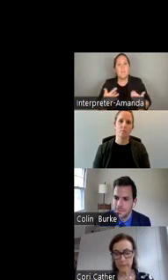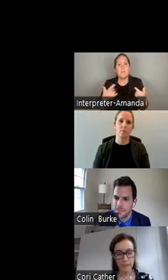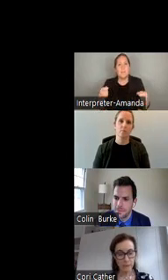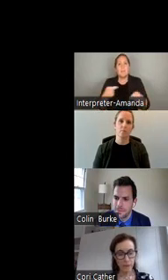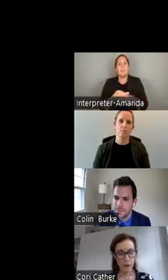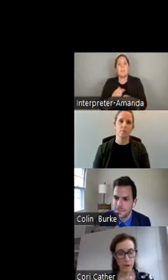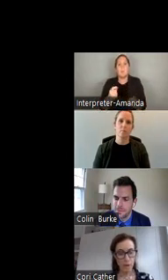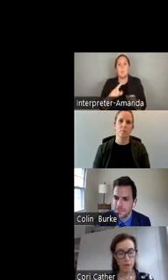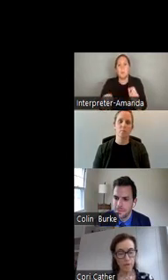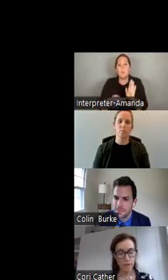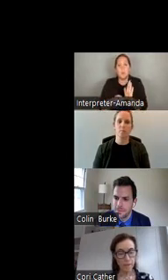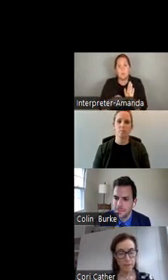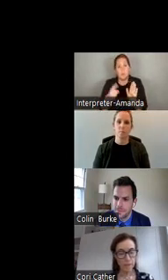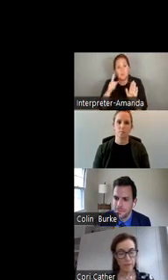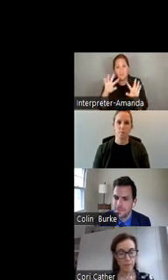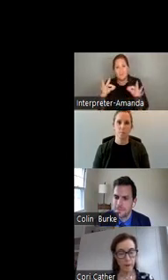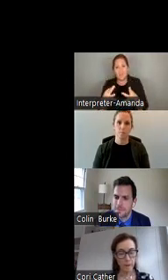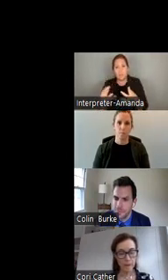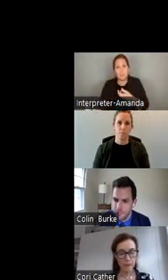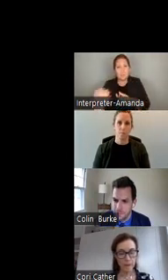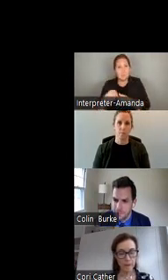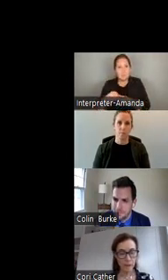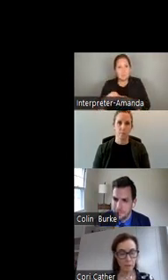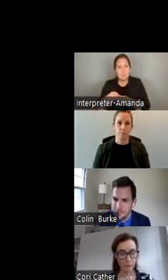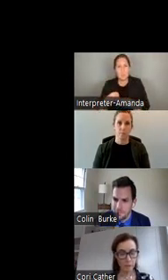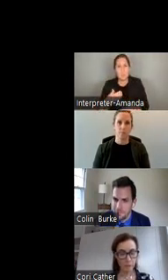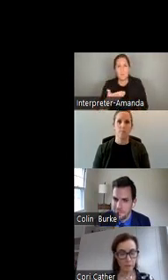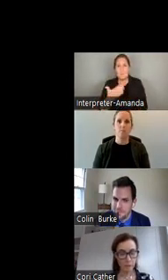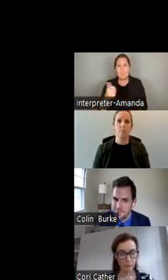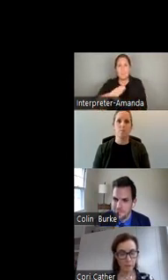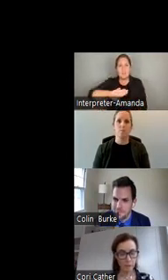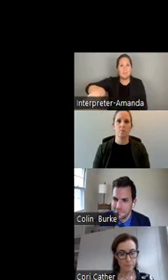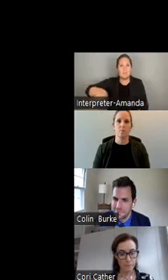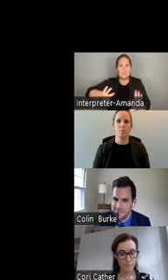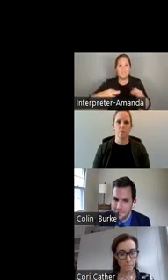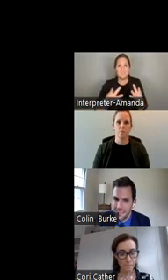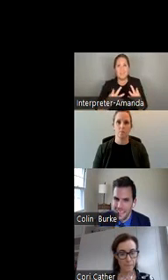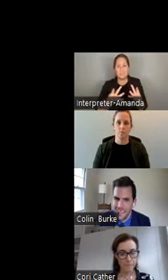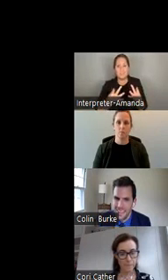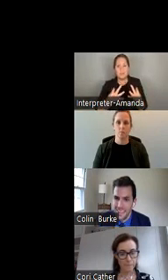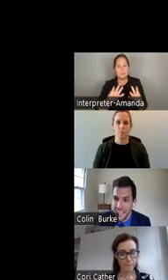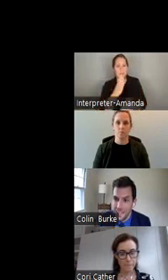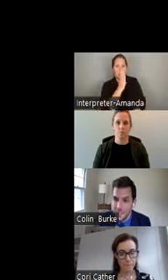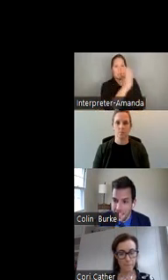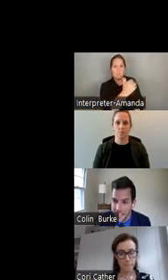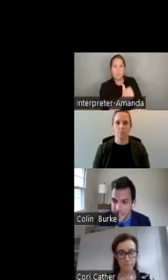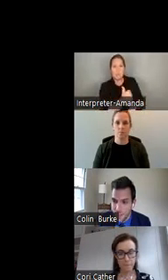engagement or are the family's best bypassed in helping the youth yeah it's a fantastic